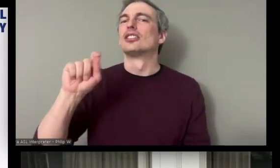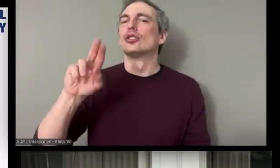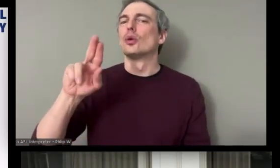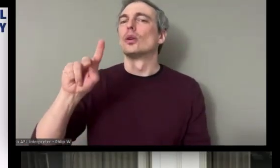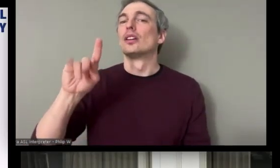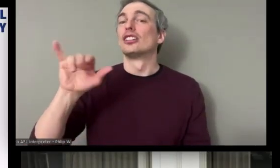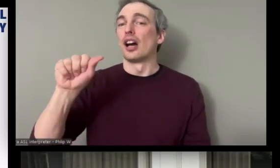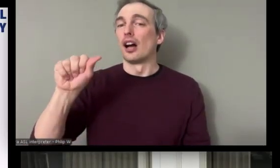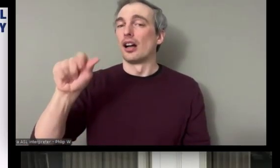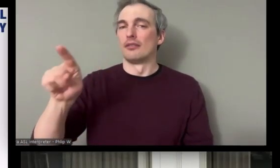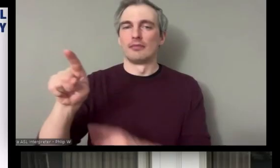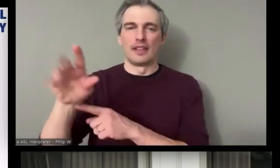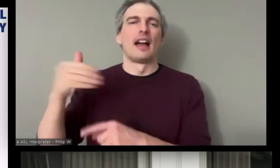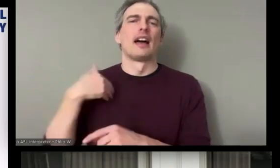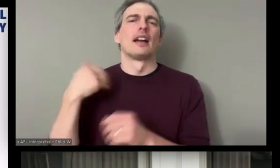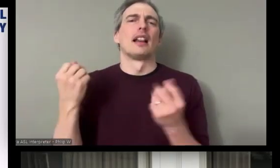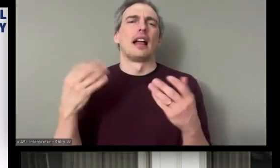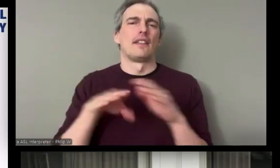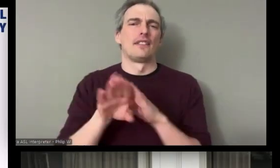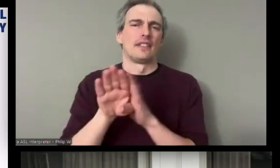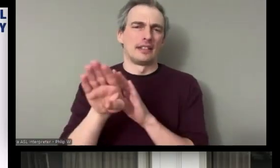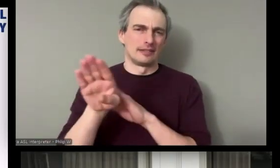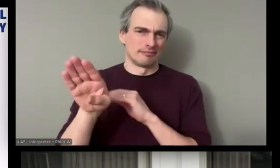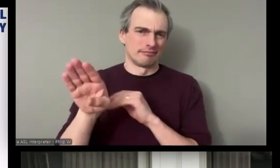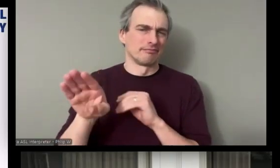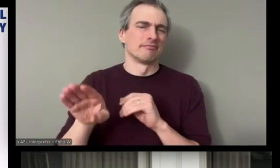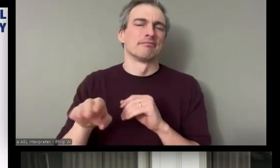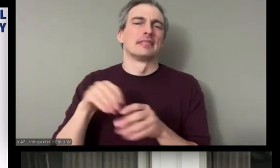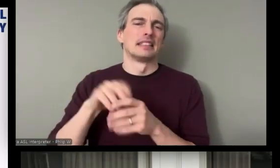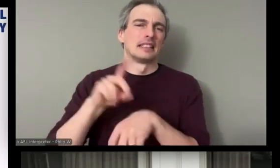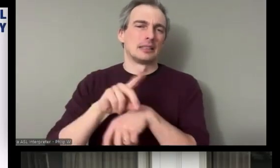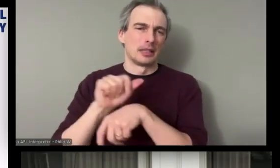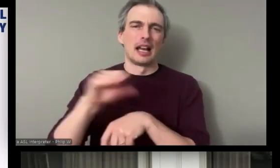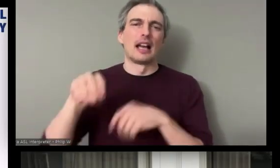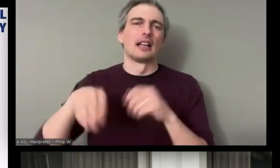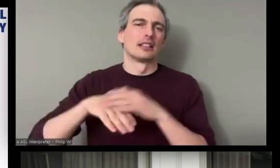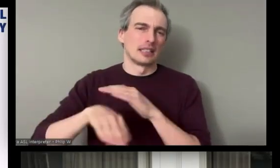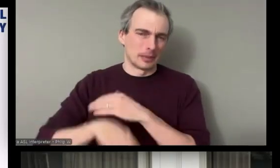So what we want to do is a focus group. Everyone is invited.